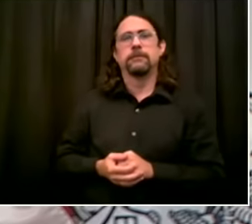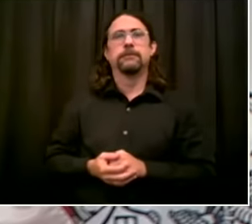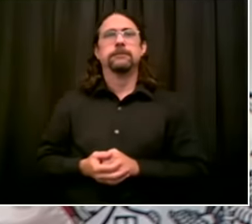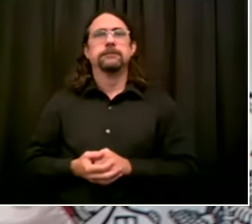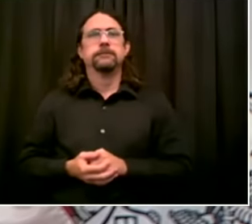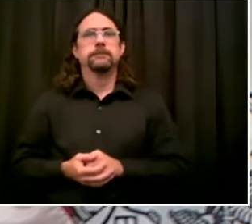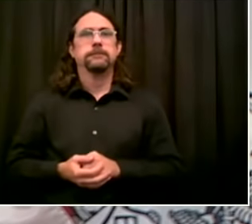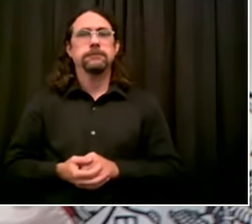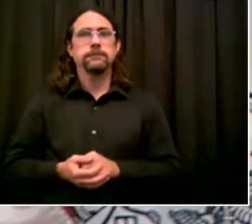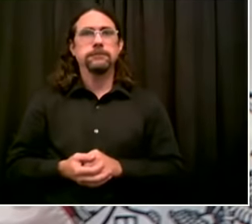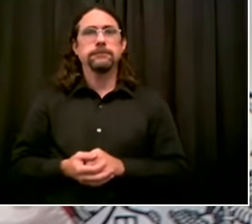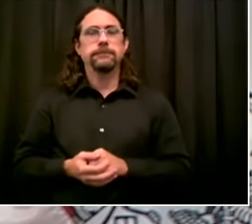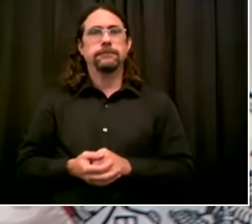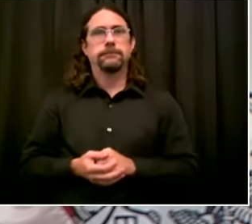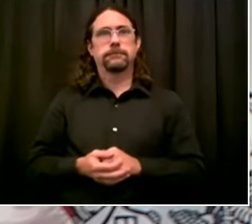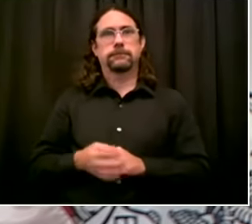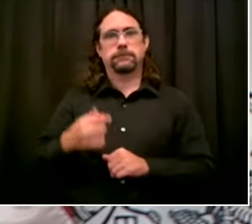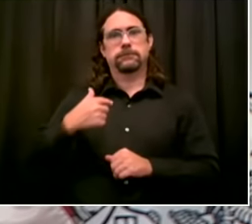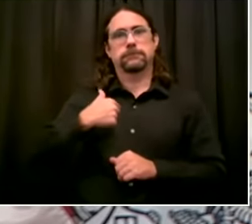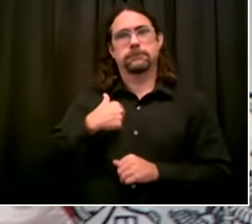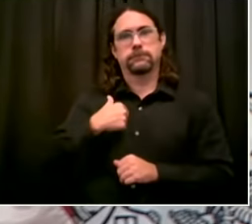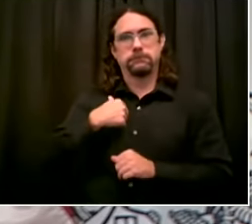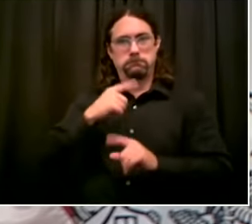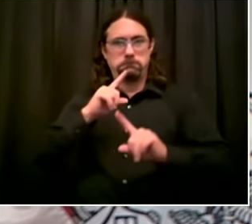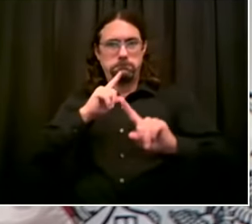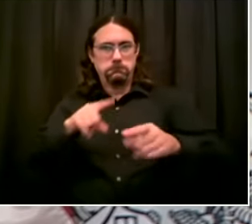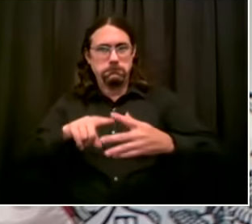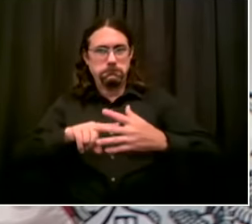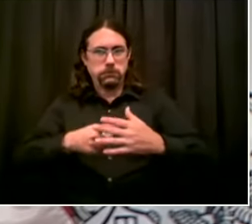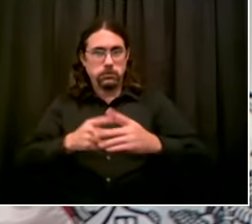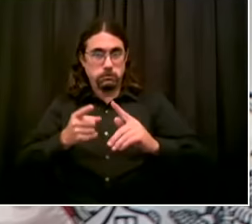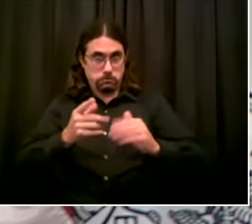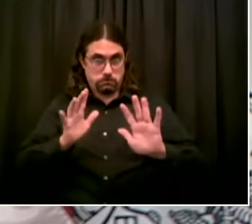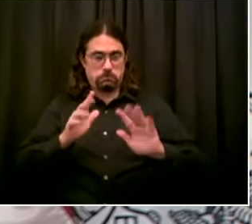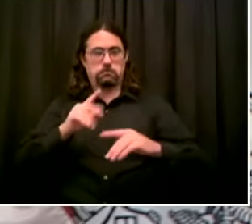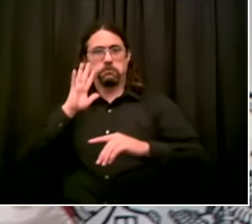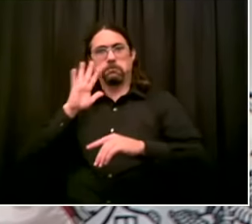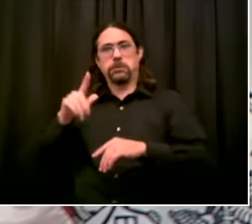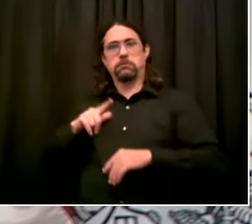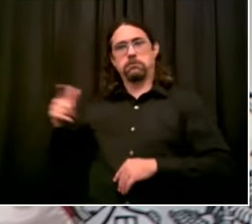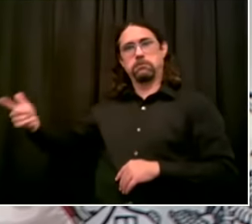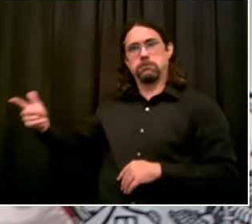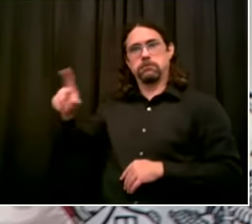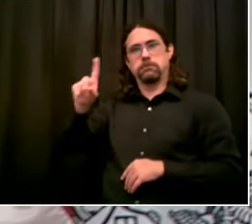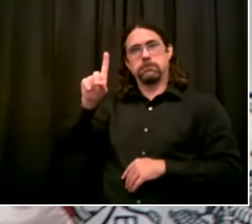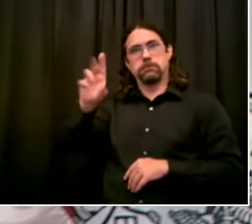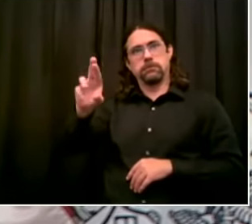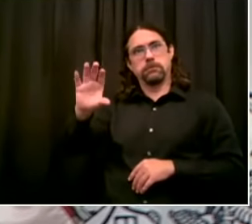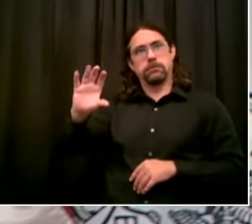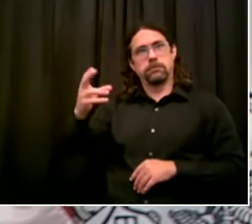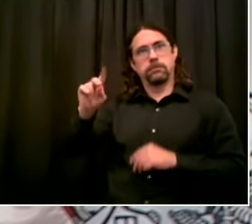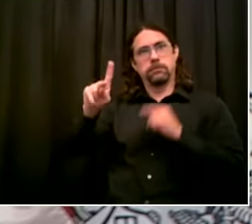THAN THE NINE ZIP CODES. RIGHT NOW WE ARE SEEING A REAL REALIY TIN THE NINE ZIP CODES